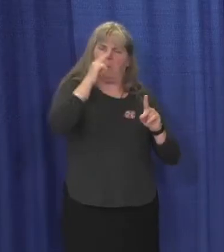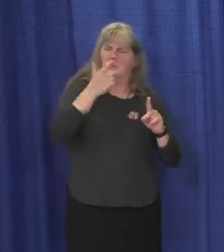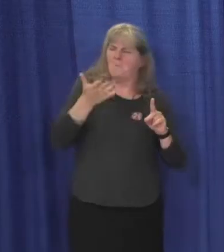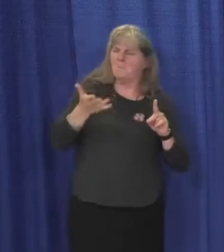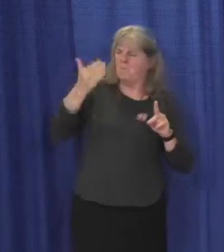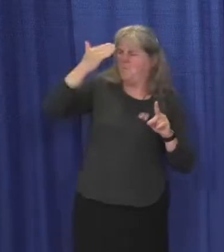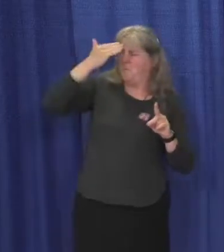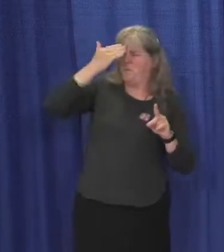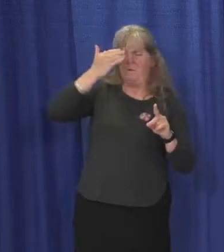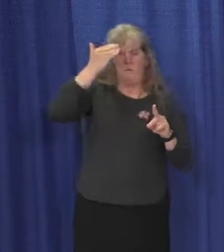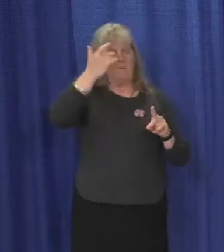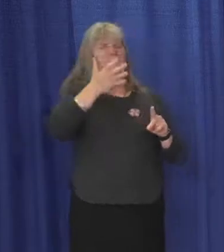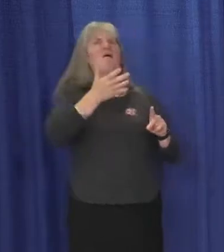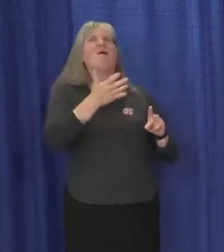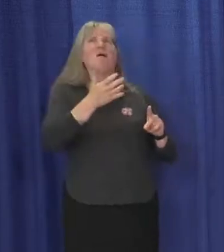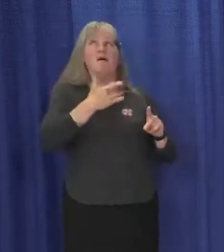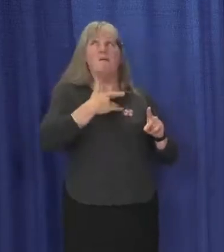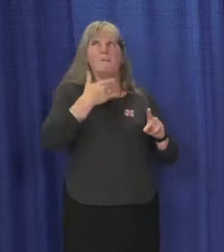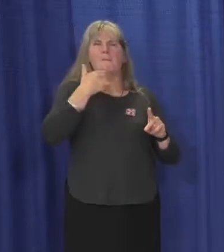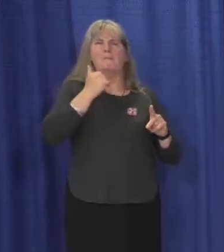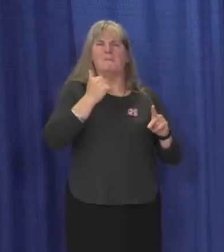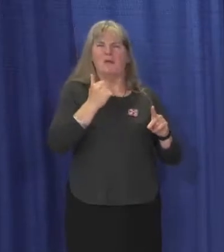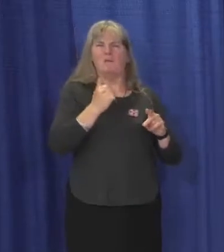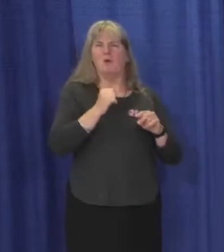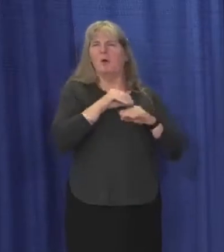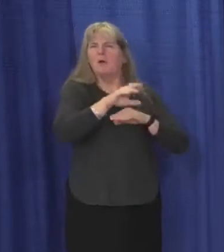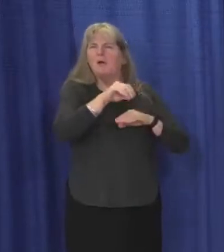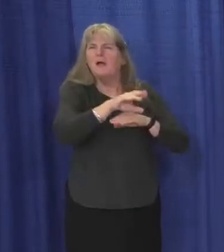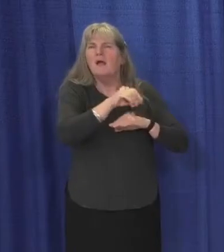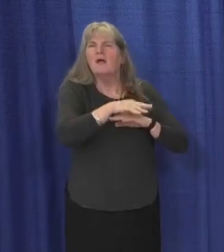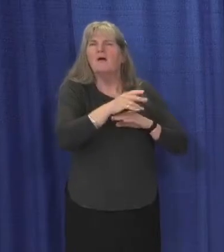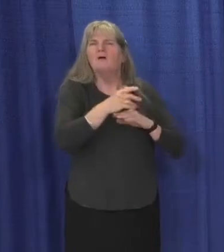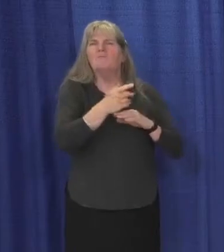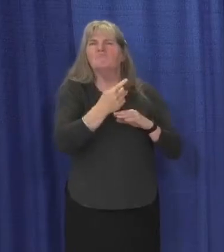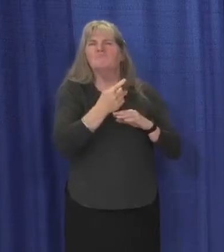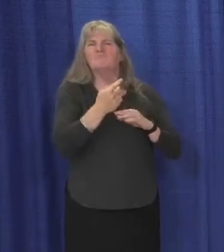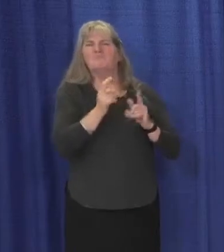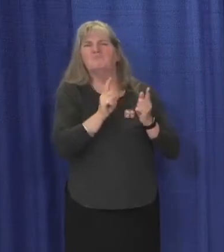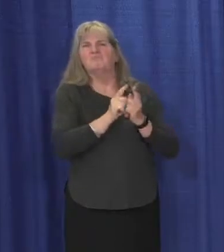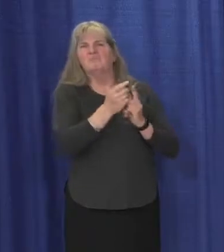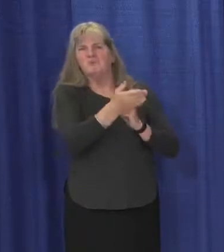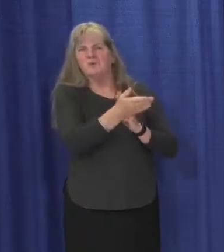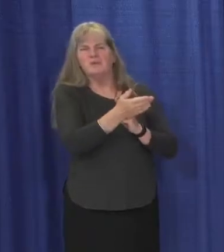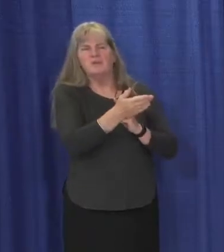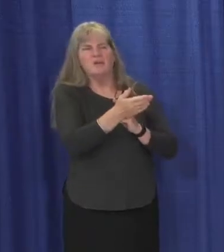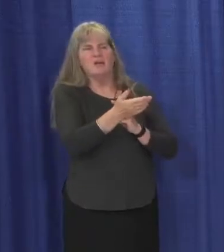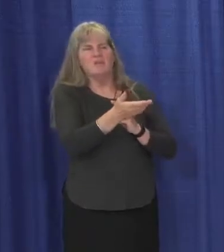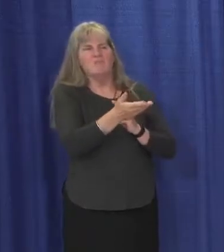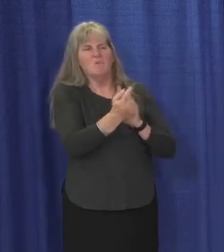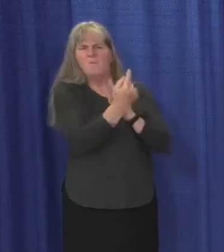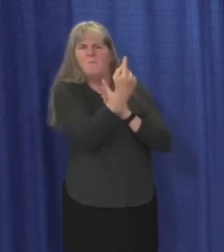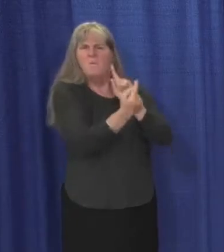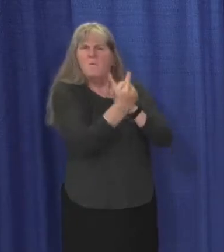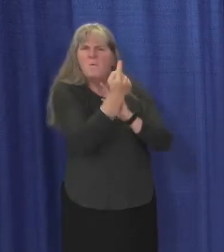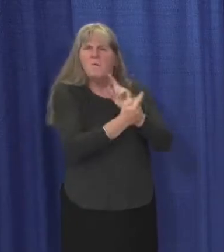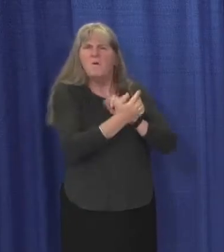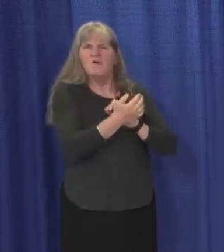just having people and familiar case management and social workers and counsellors more on